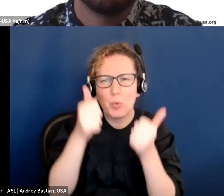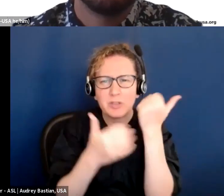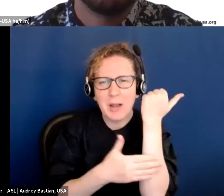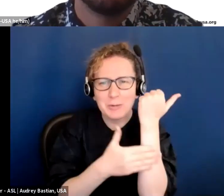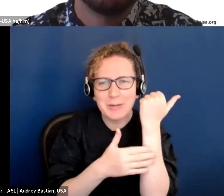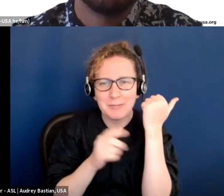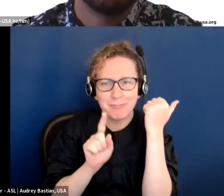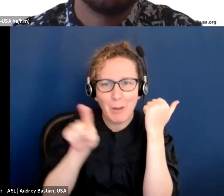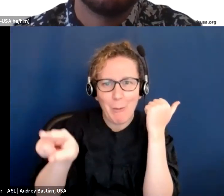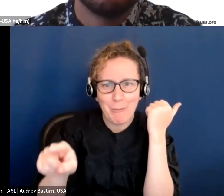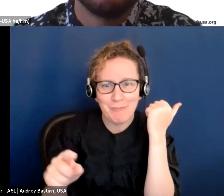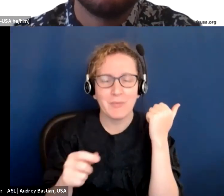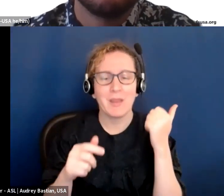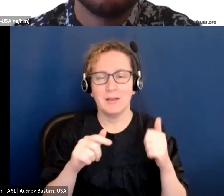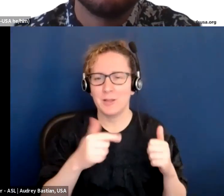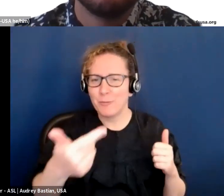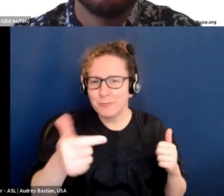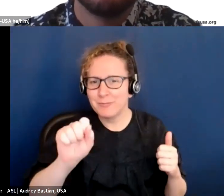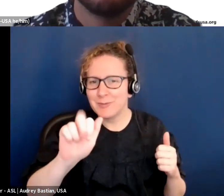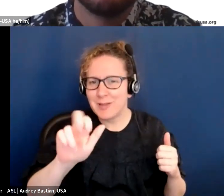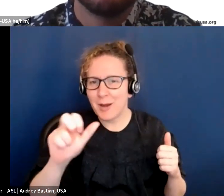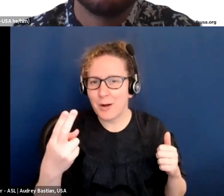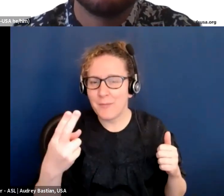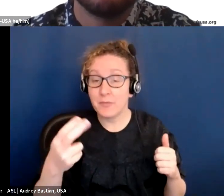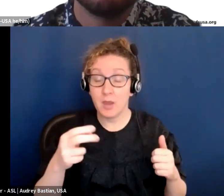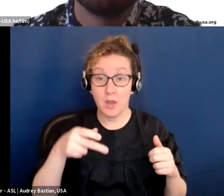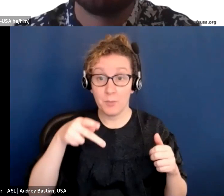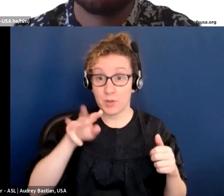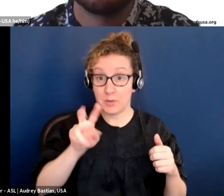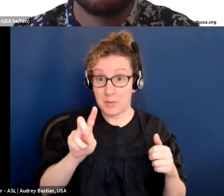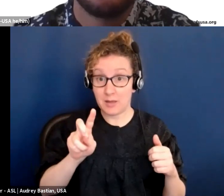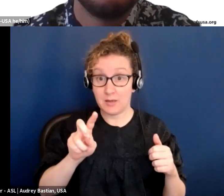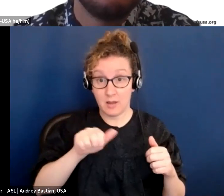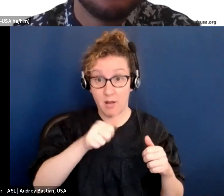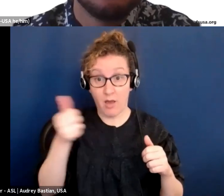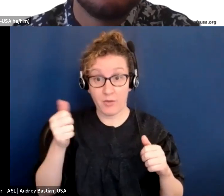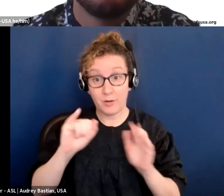first. What are some things a person with a disability and from other identity backgrounds may